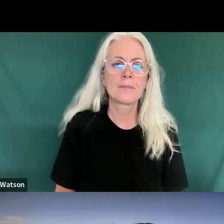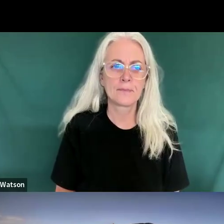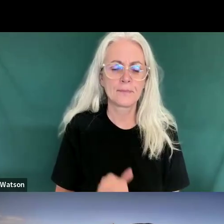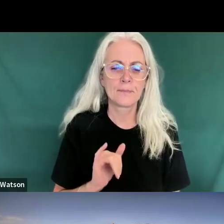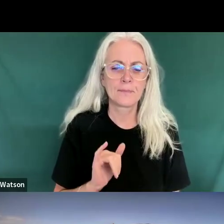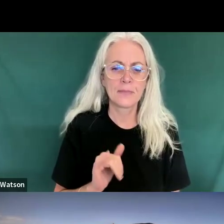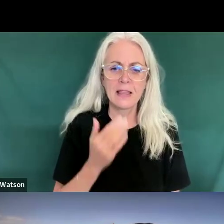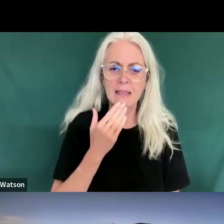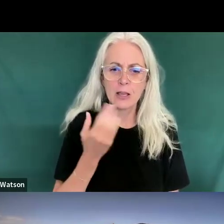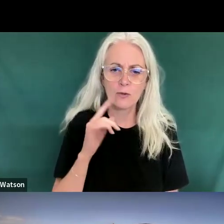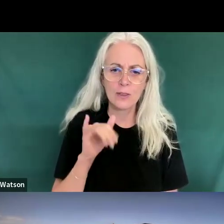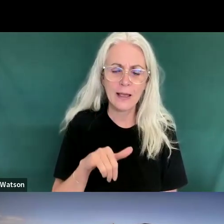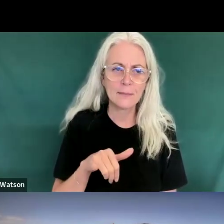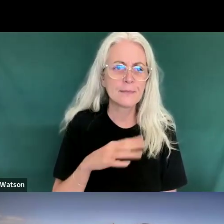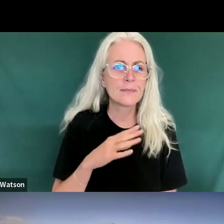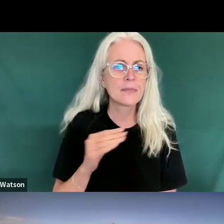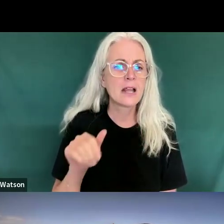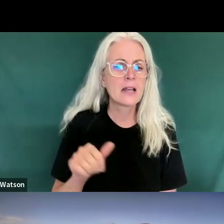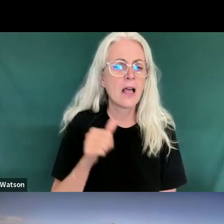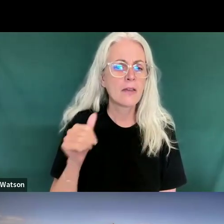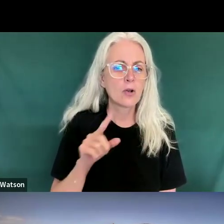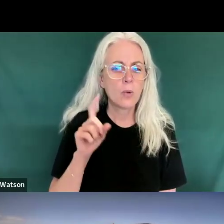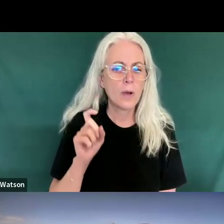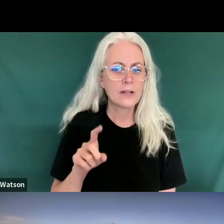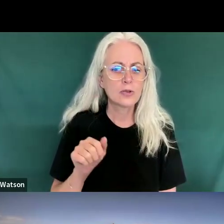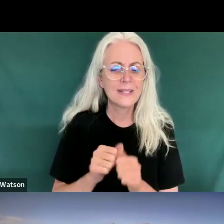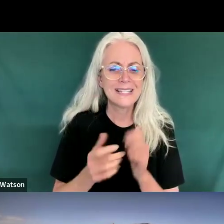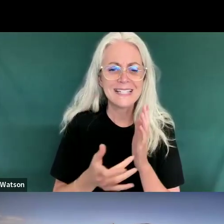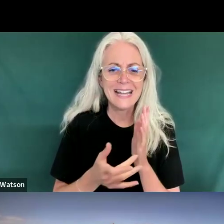Thank you, thank you for that. Another question, with technology, digital equity,